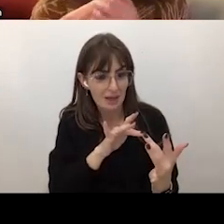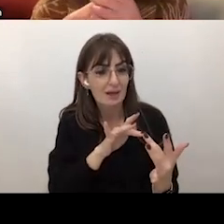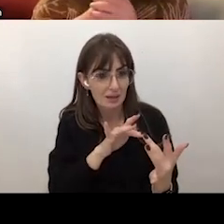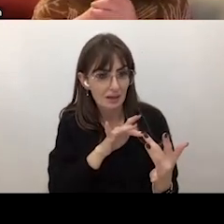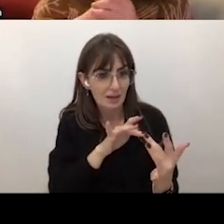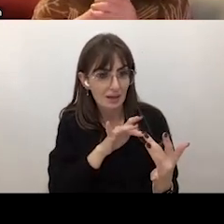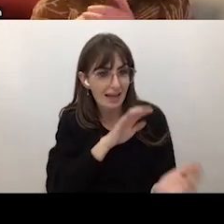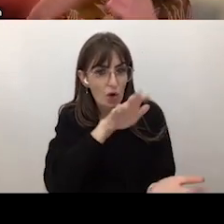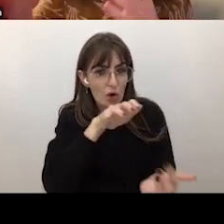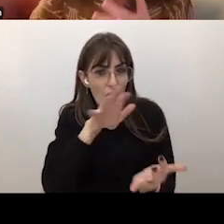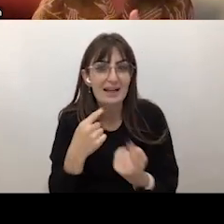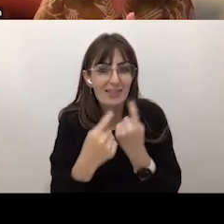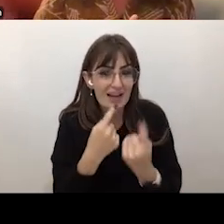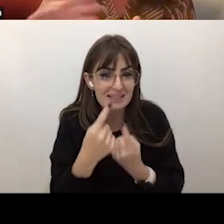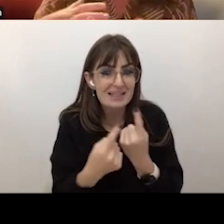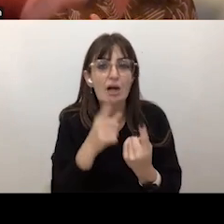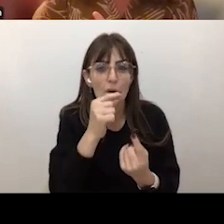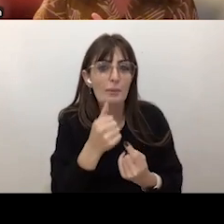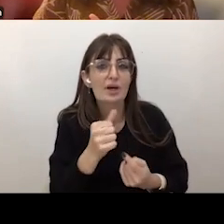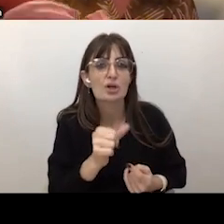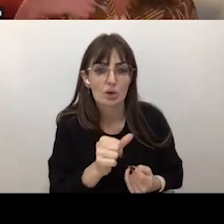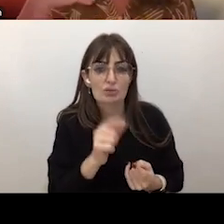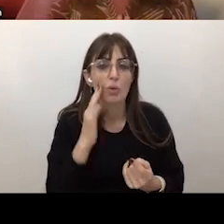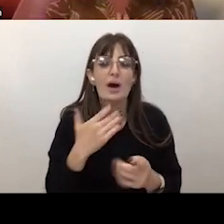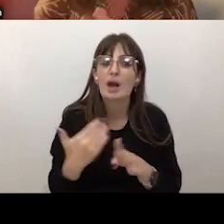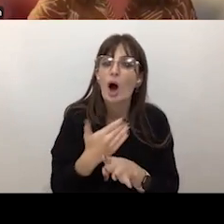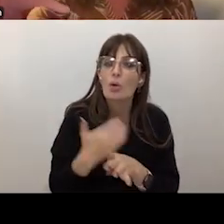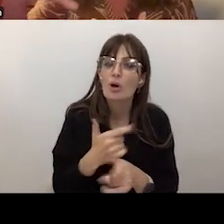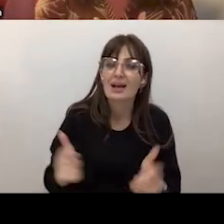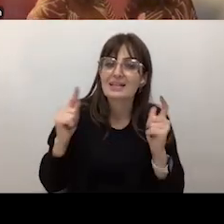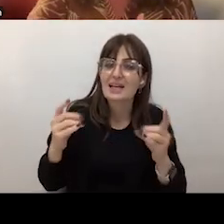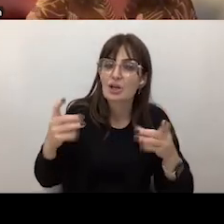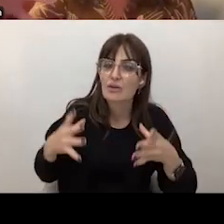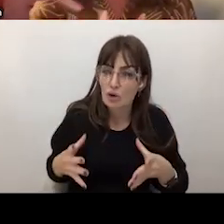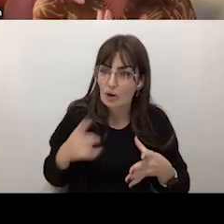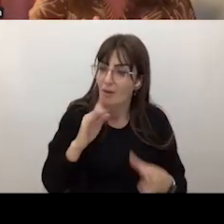data could be useful. When I worked with an executive director was very forward facing in